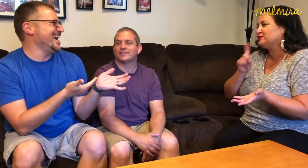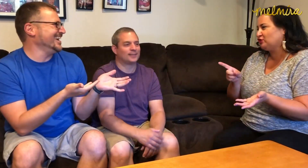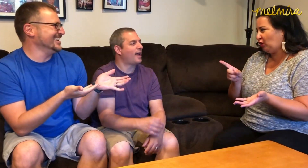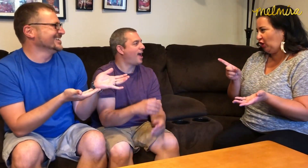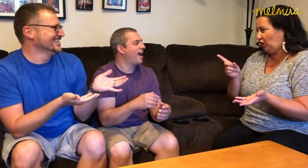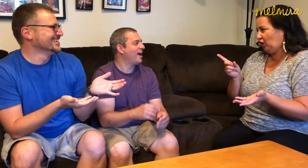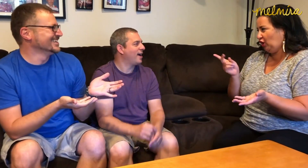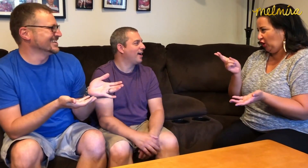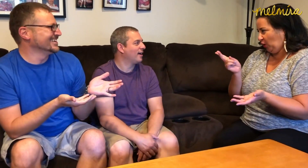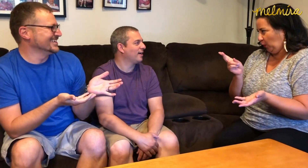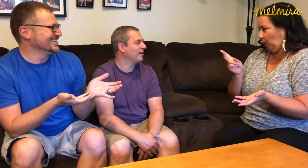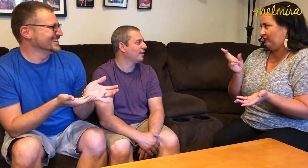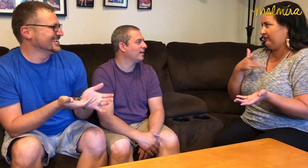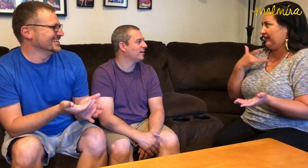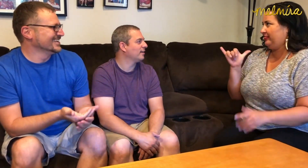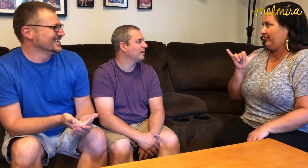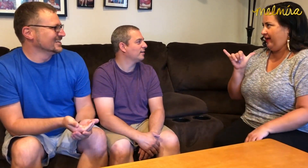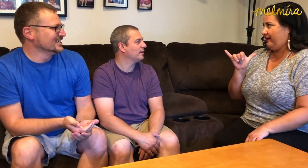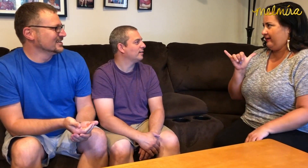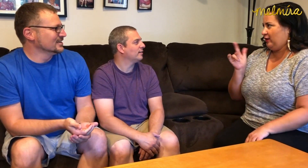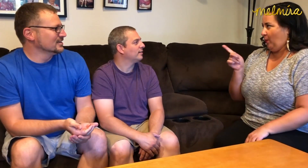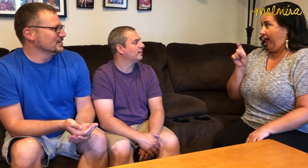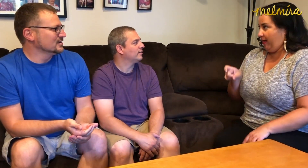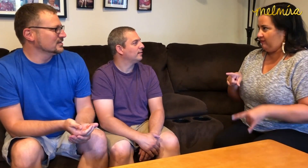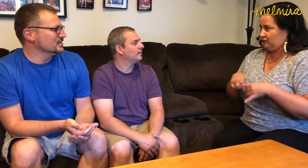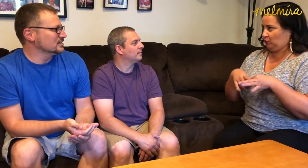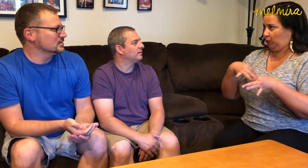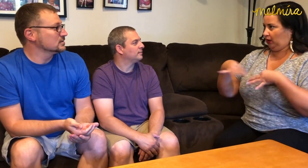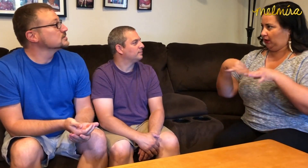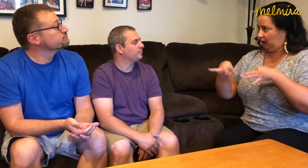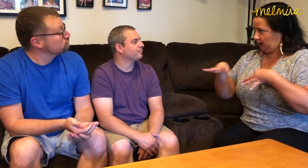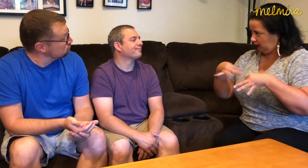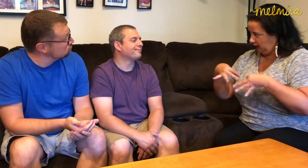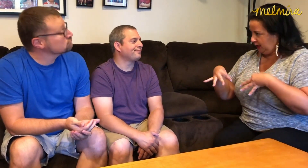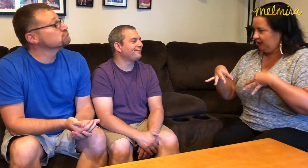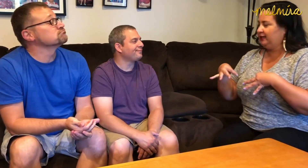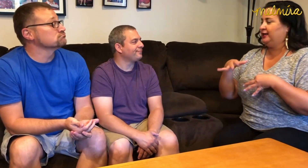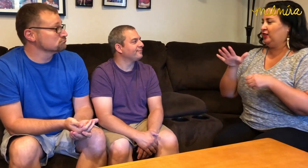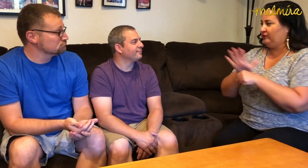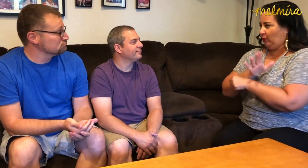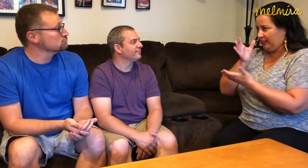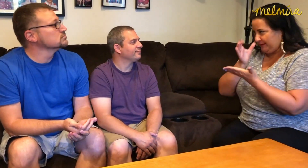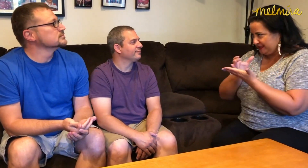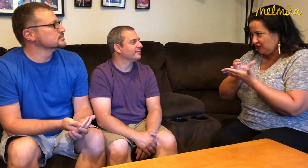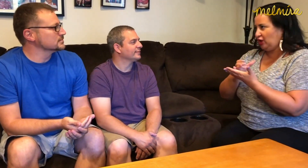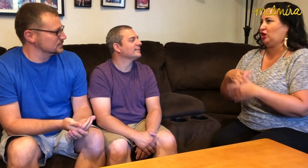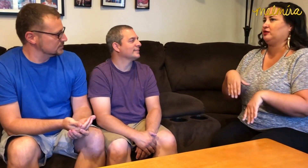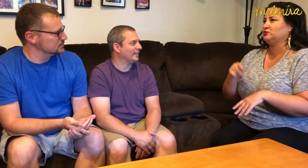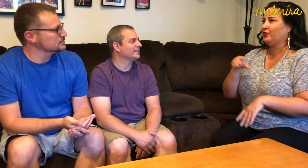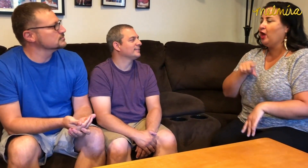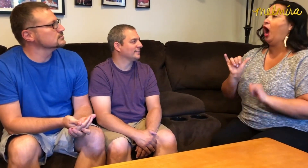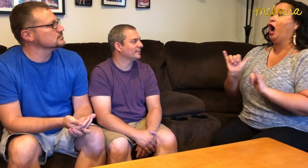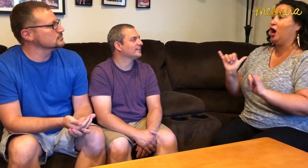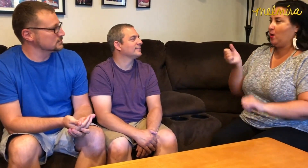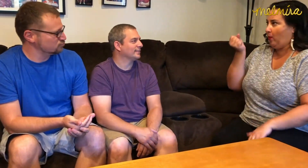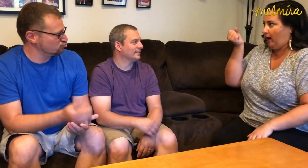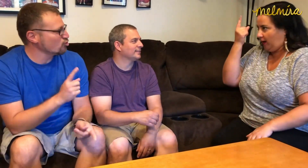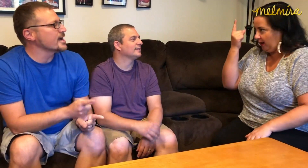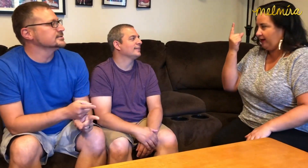I'm sure you feel like you'd have to explain the whole picture, so they can understand you better.